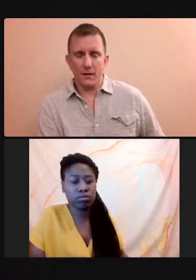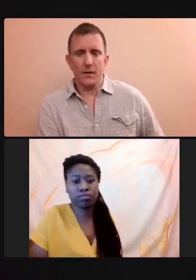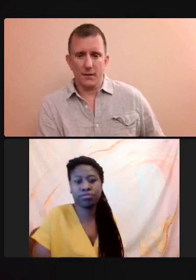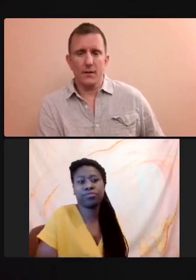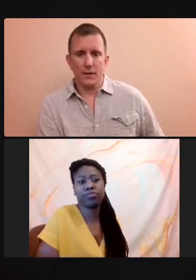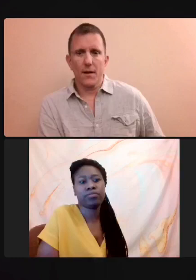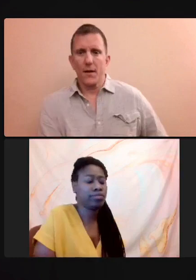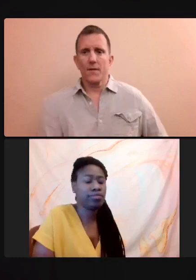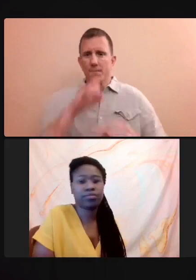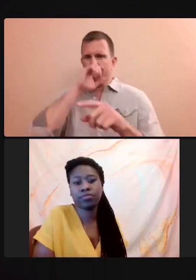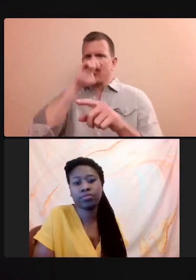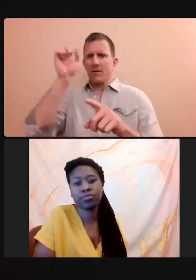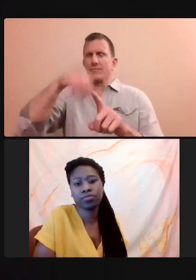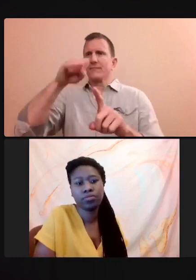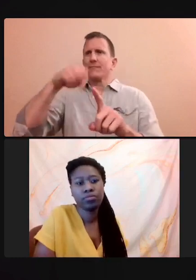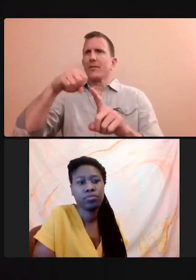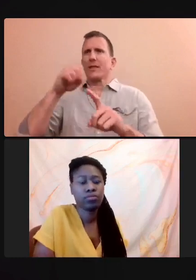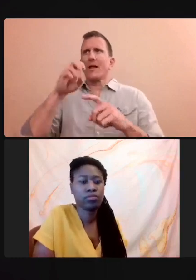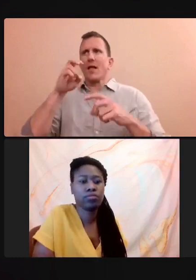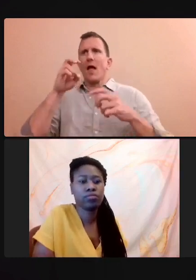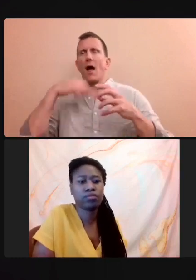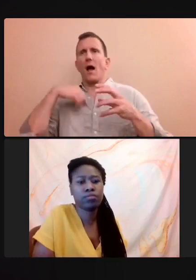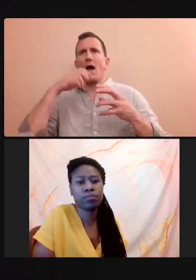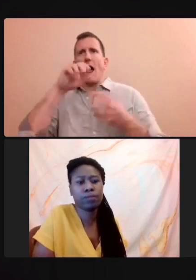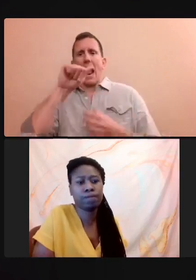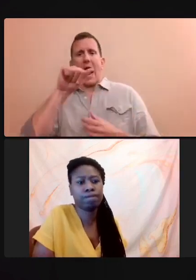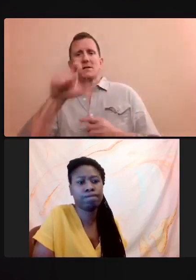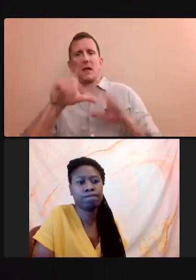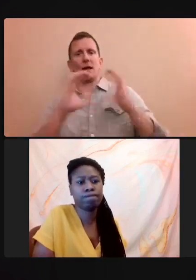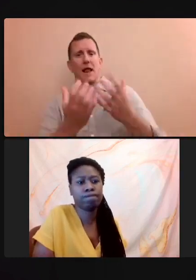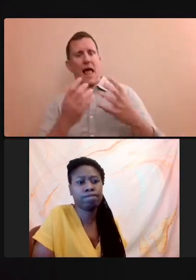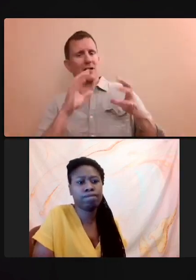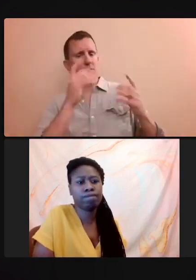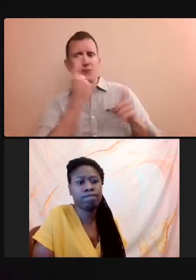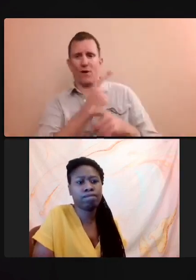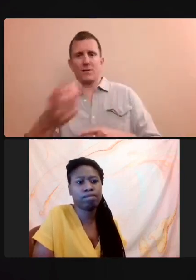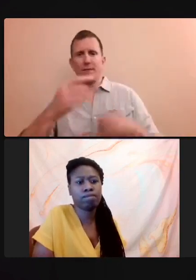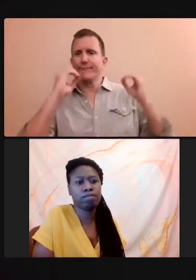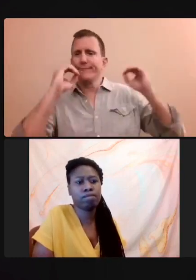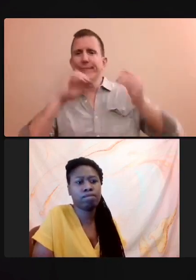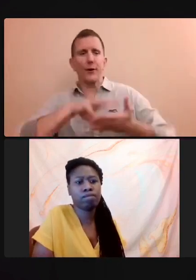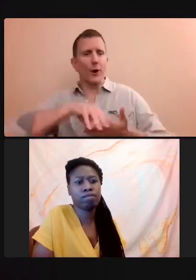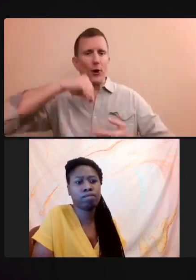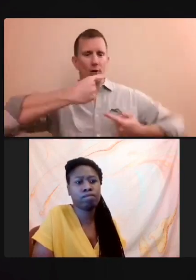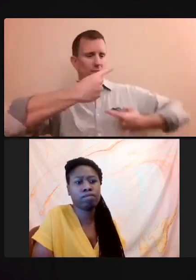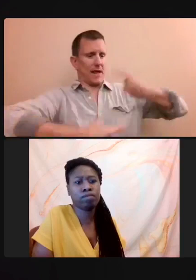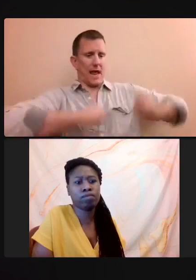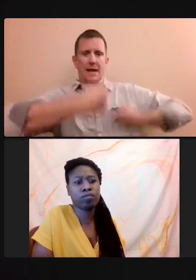So usually an elective in class in college where you can say American Sign Language. So that's what I'm typically noticing.